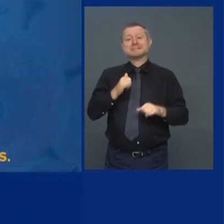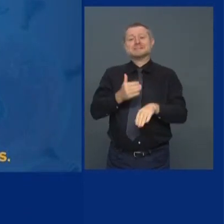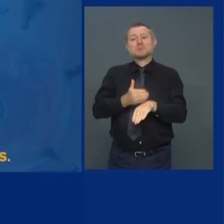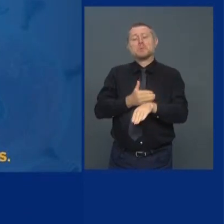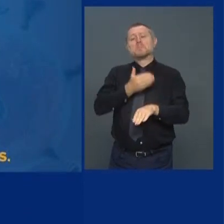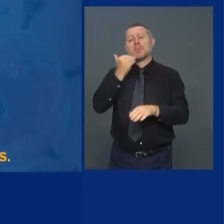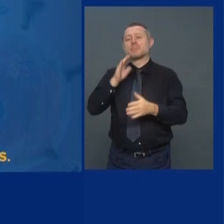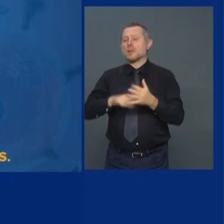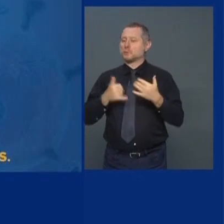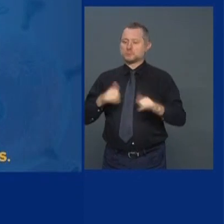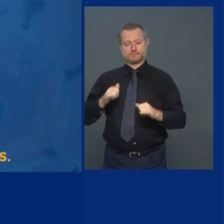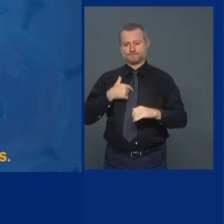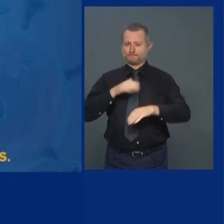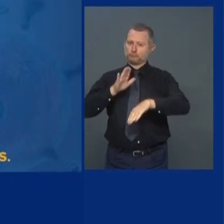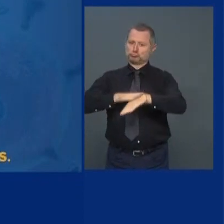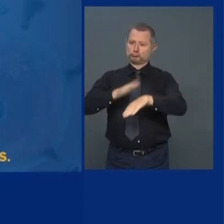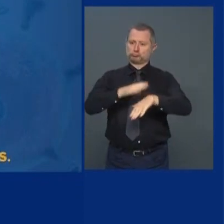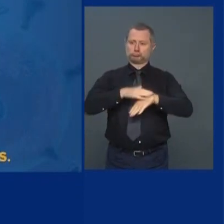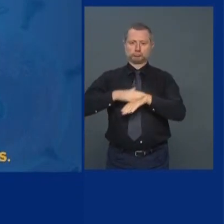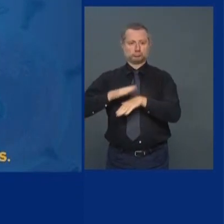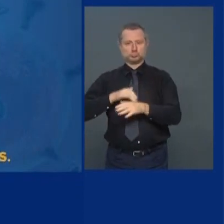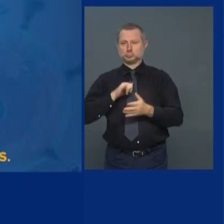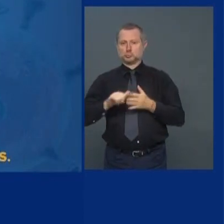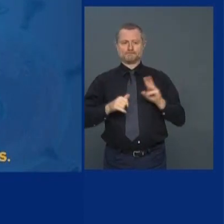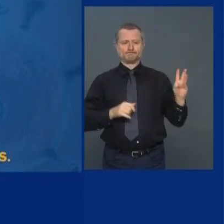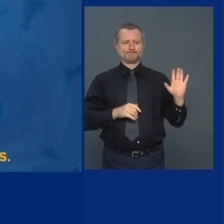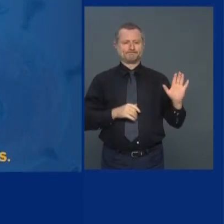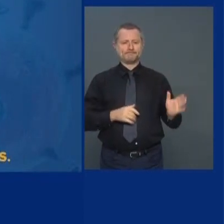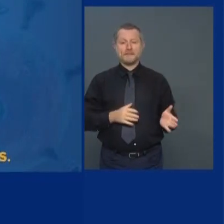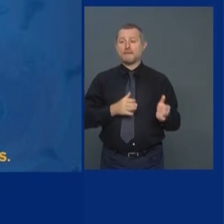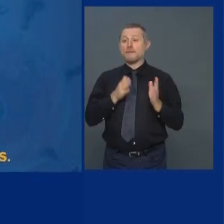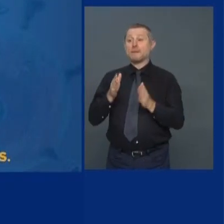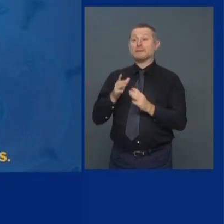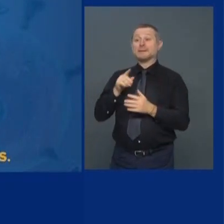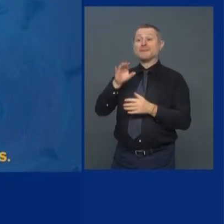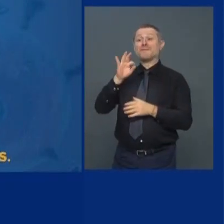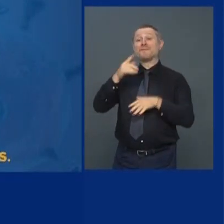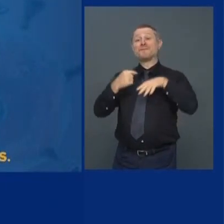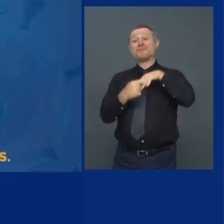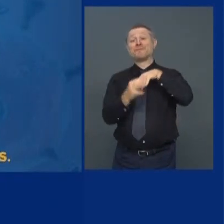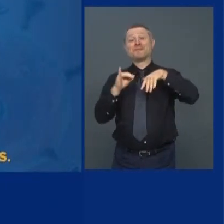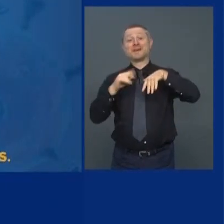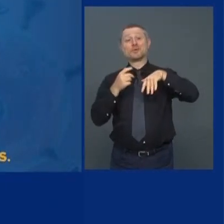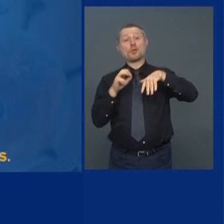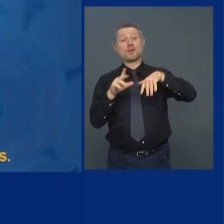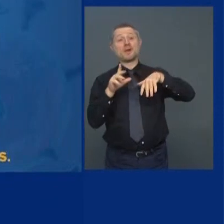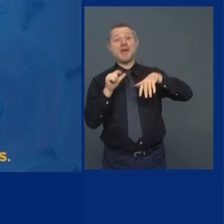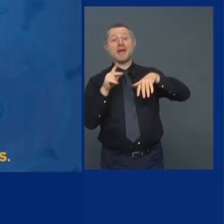BUT -- THAT IS BETTER THAN IT HAS SOME DAYS. WE STILL HAVE A CAUTION FLAG IN